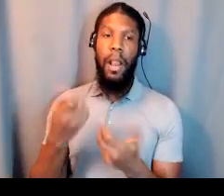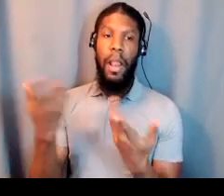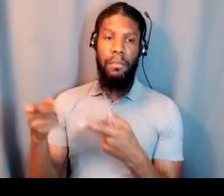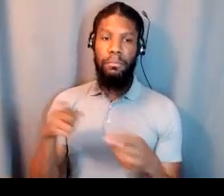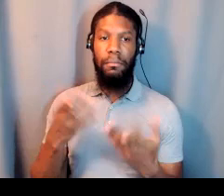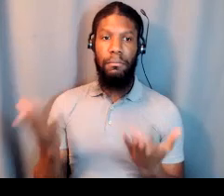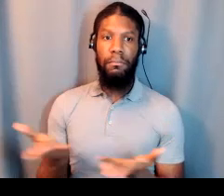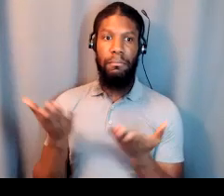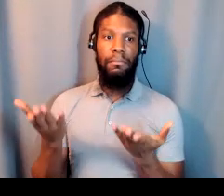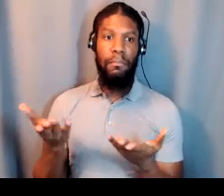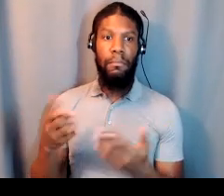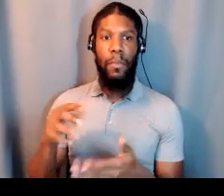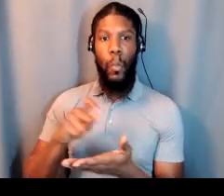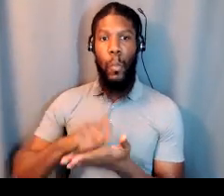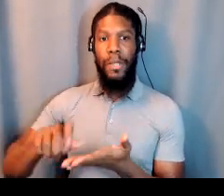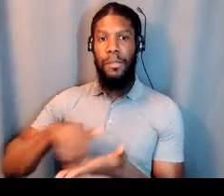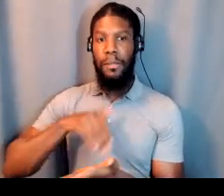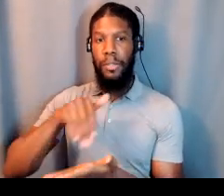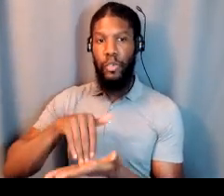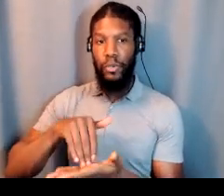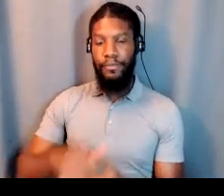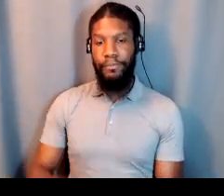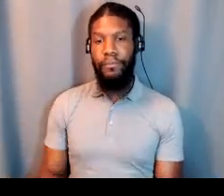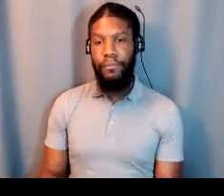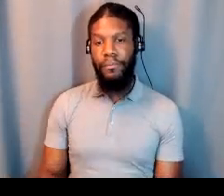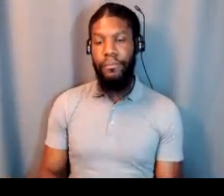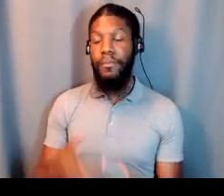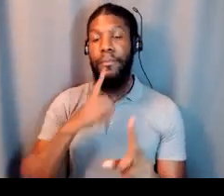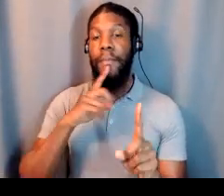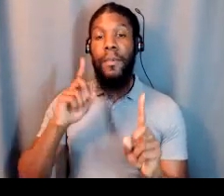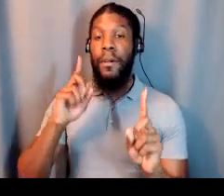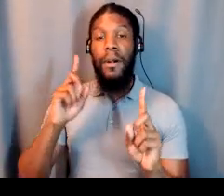So compare this against say So they all have So to answer the question, they all had experience with